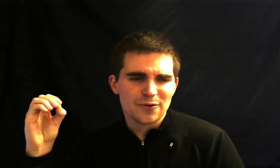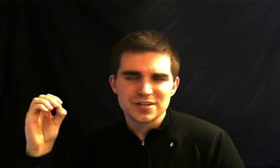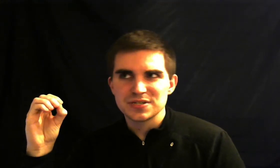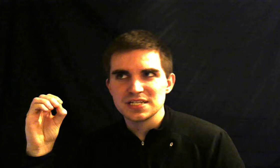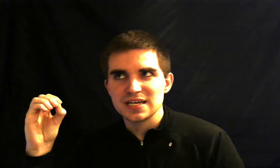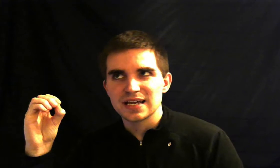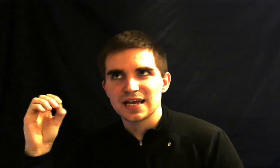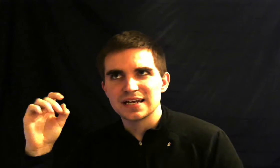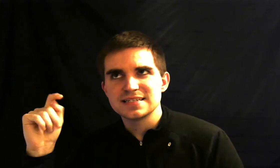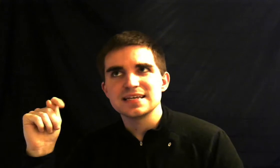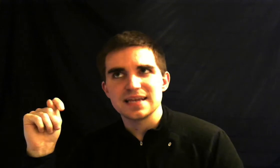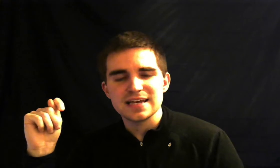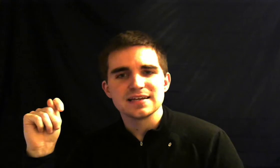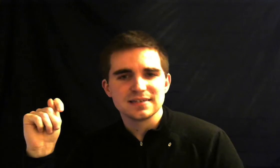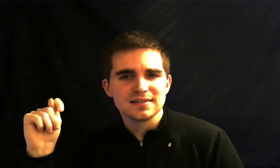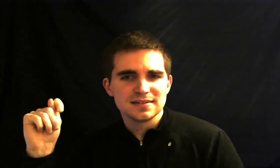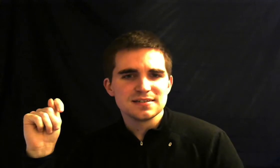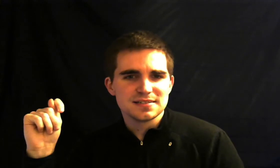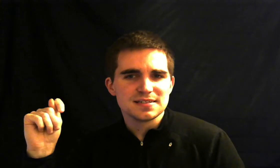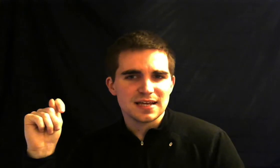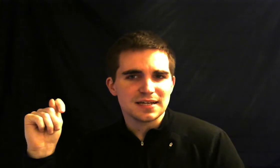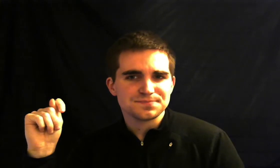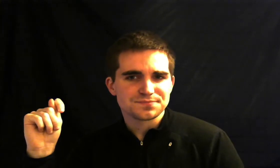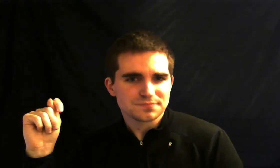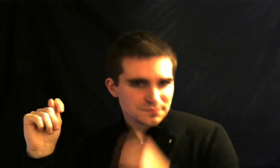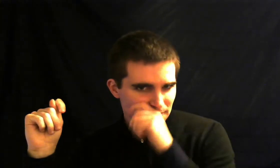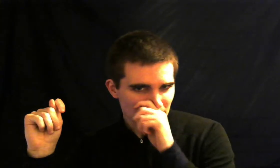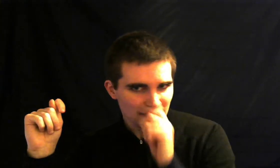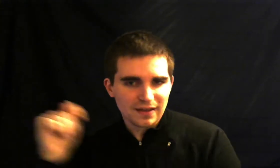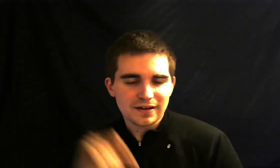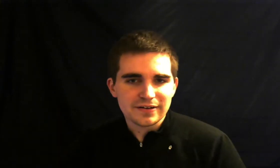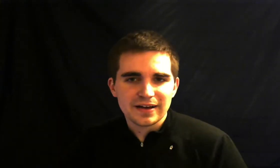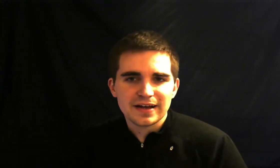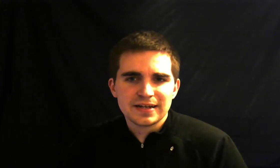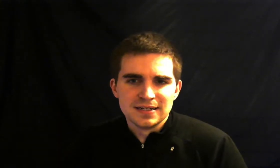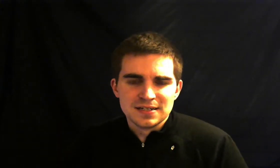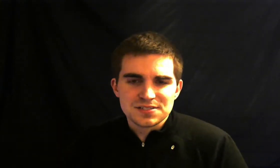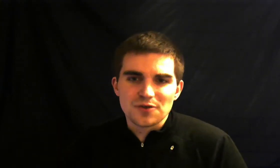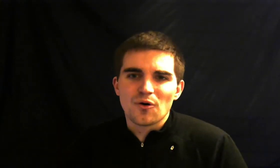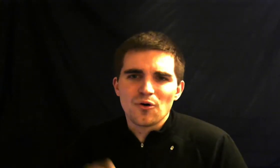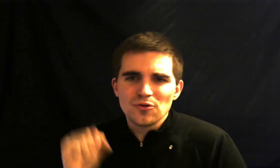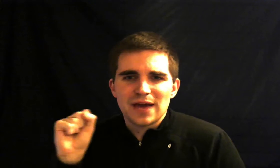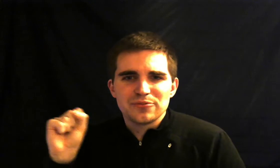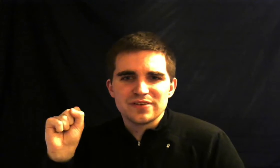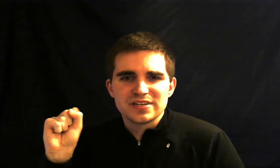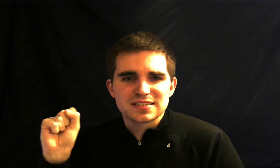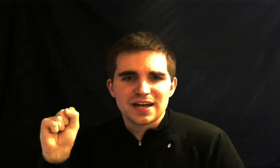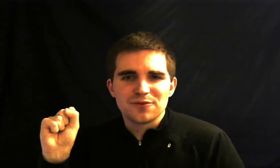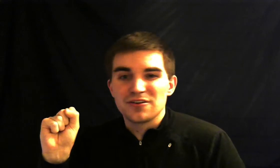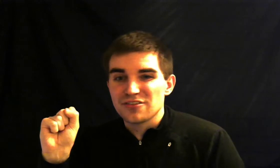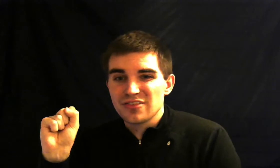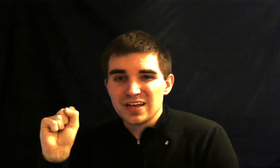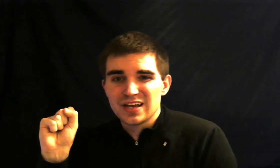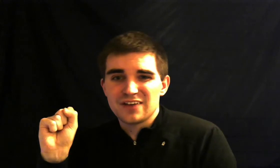do I do it T again t t okay so hold that previous letter while you're thinking of